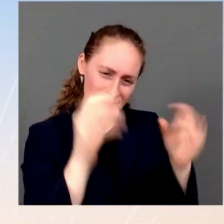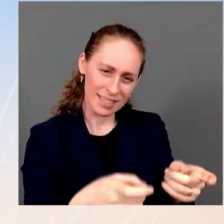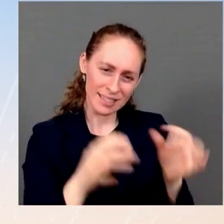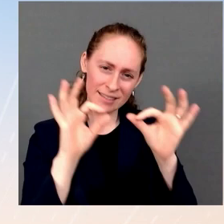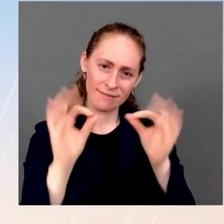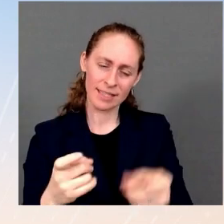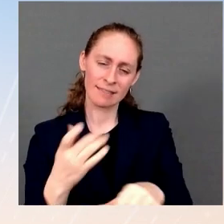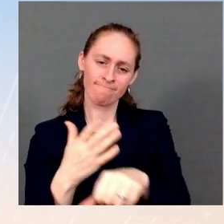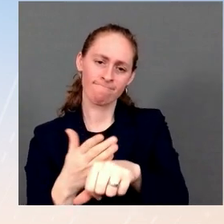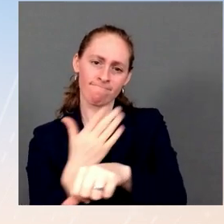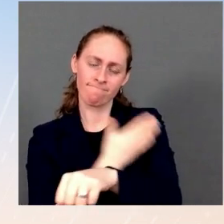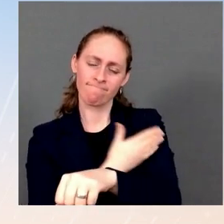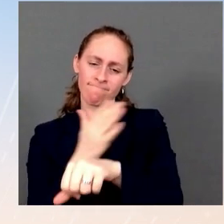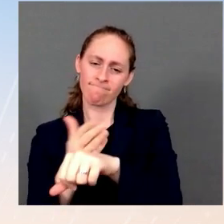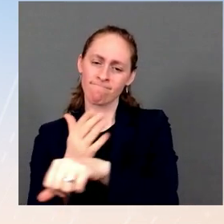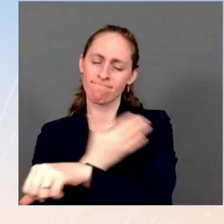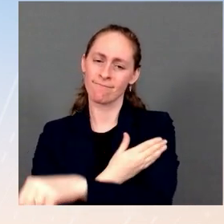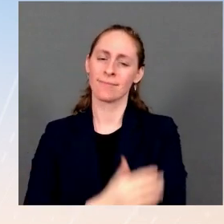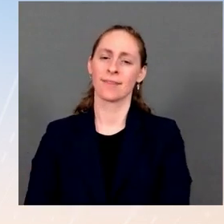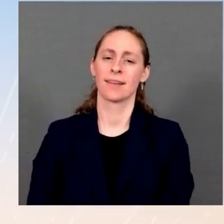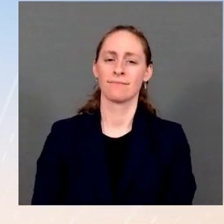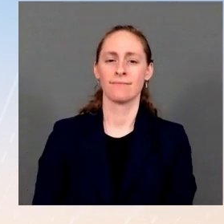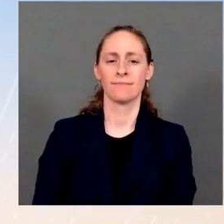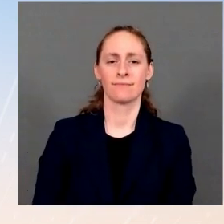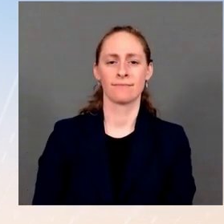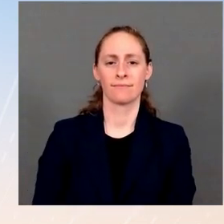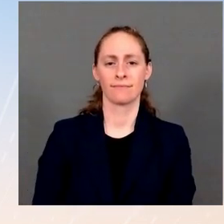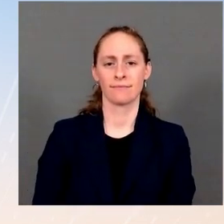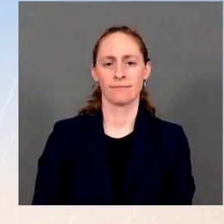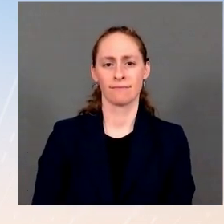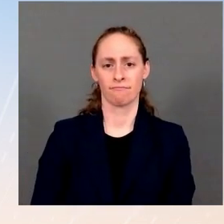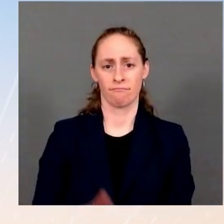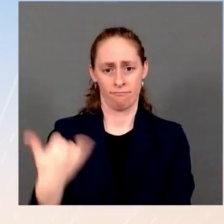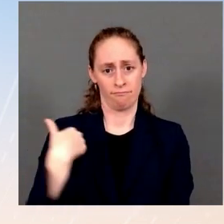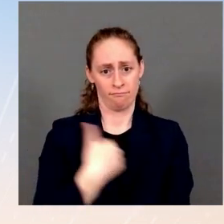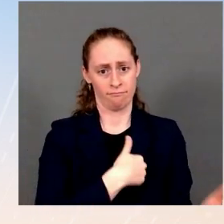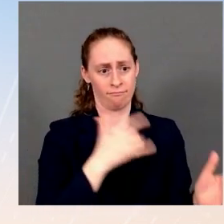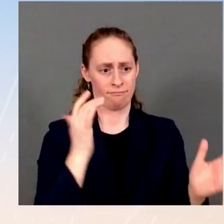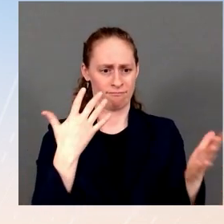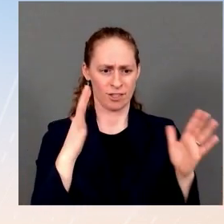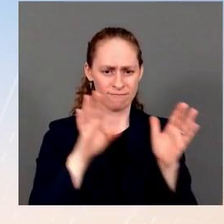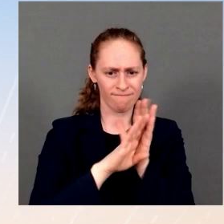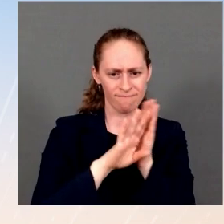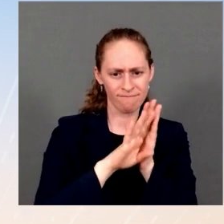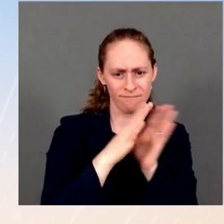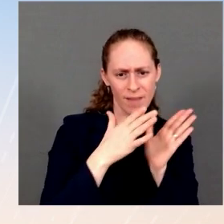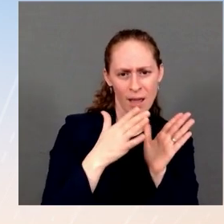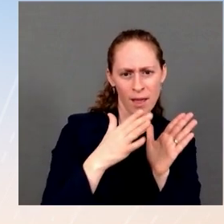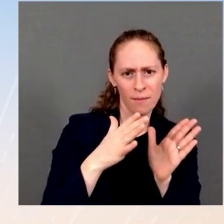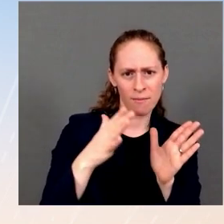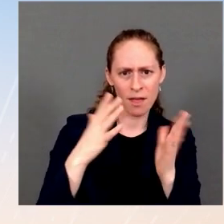this Action Plan with a new goal to make rapid progress replacing all lead pipes in this decade --